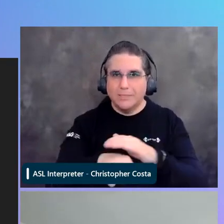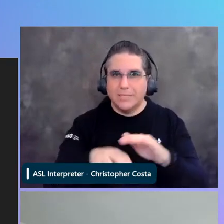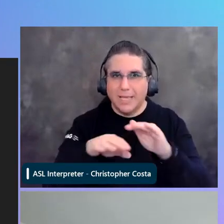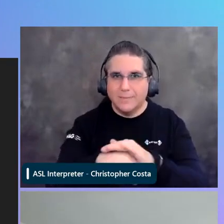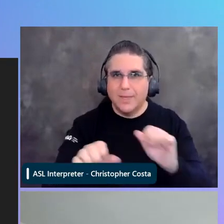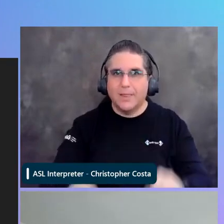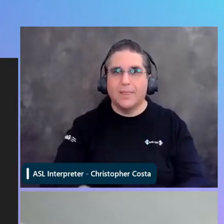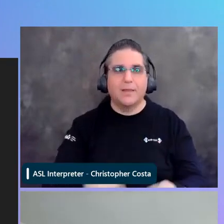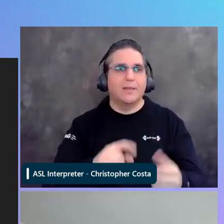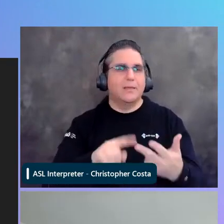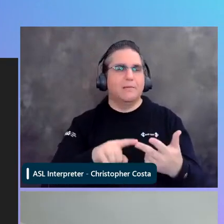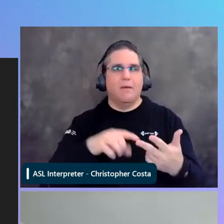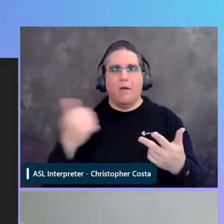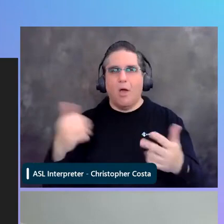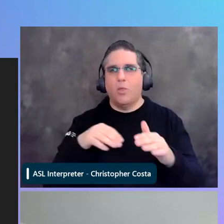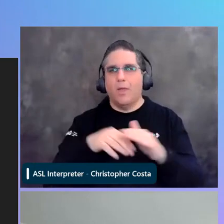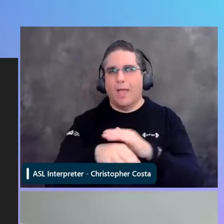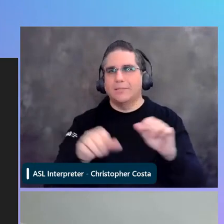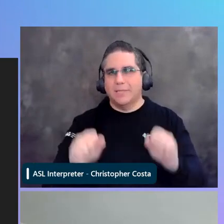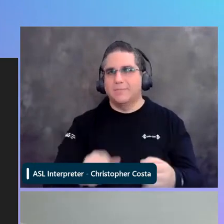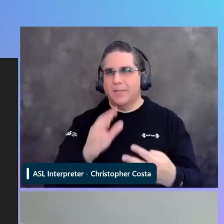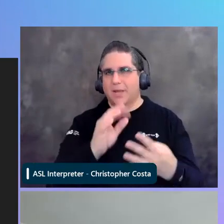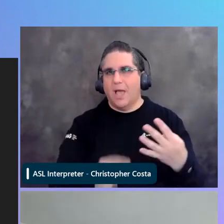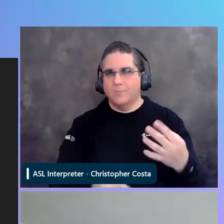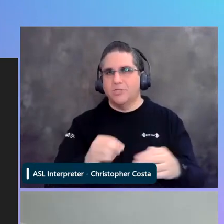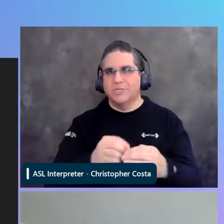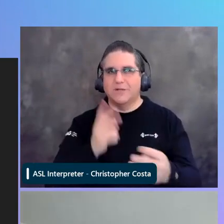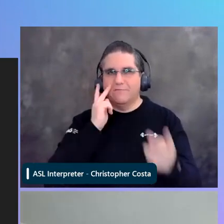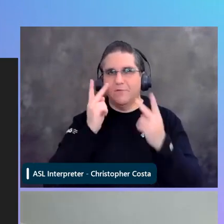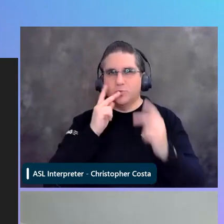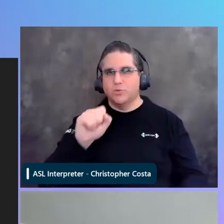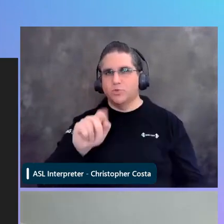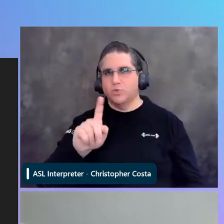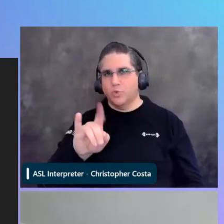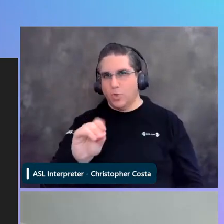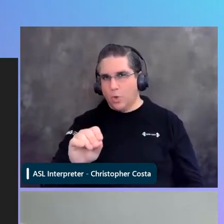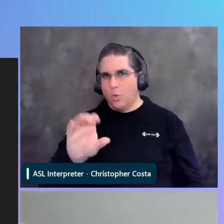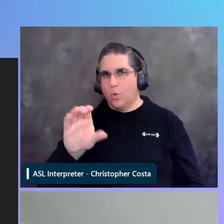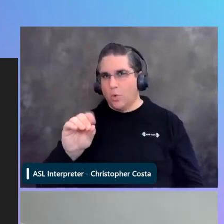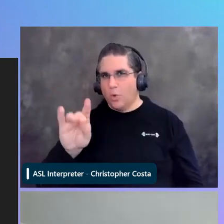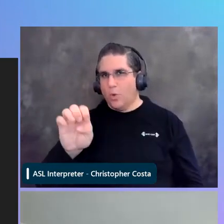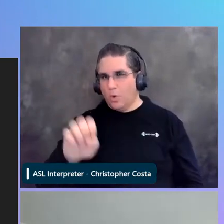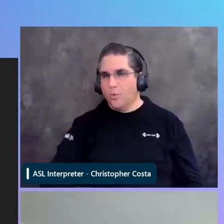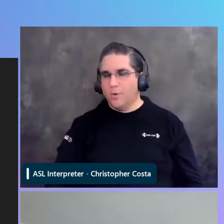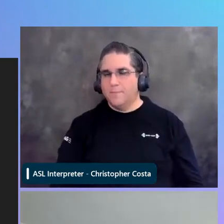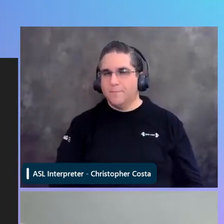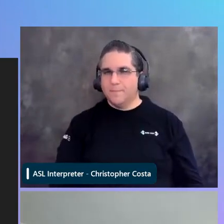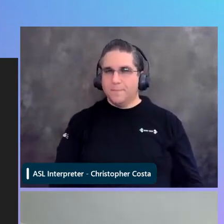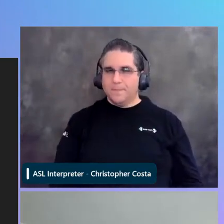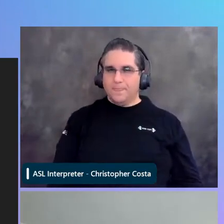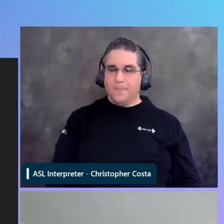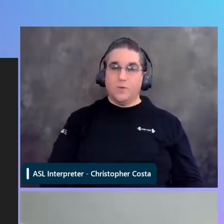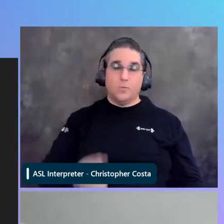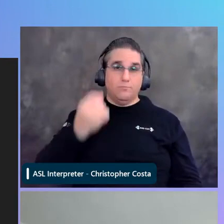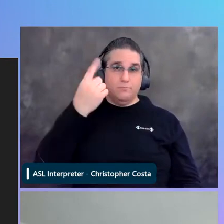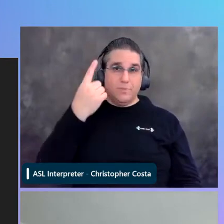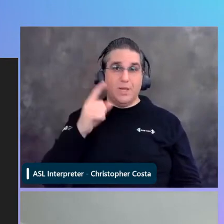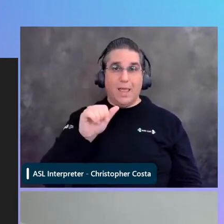additional accessibility options in Visual Studio Code. While AI